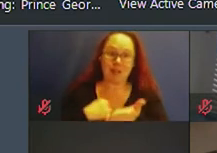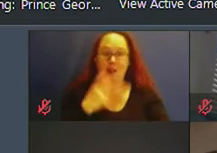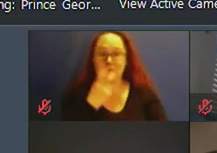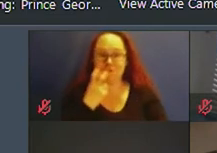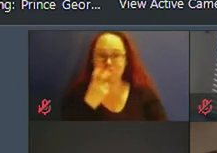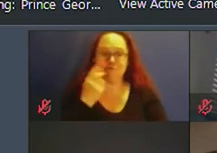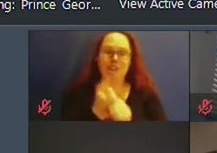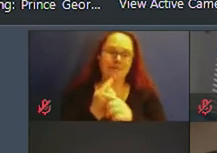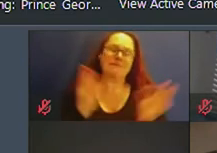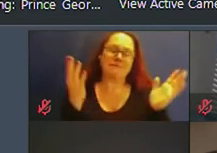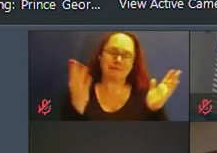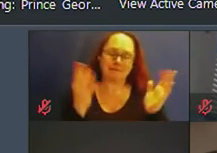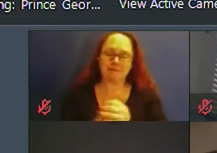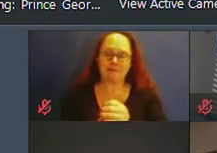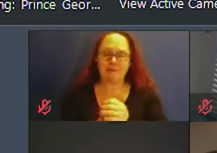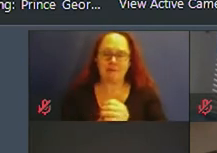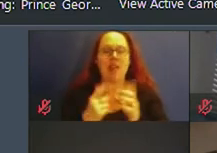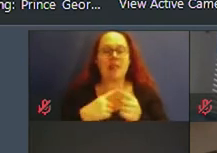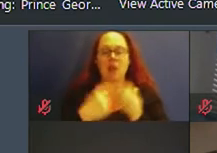And then we have a list of exhibits.